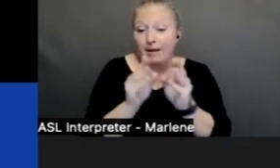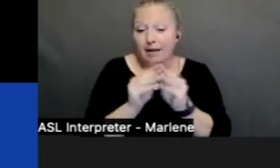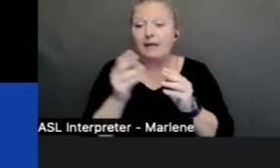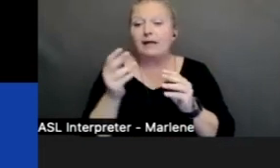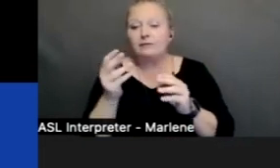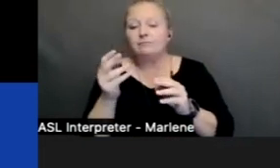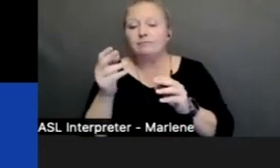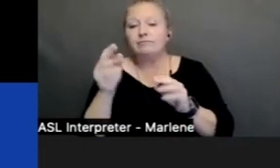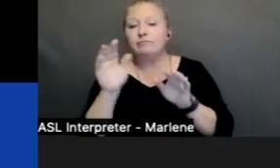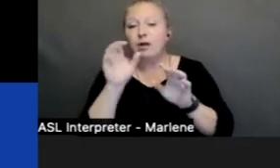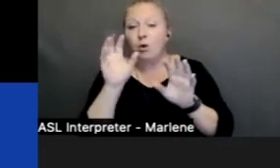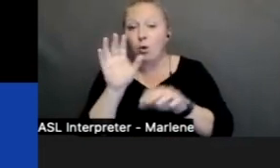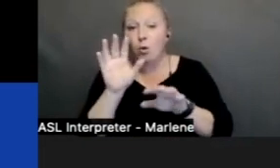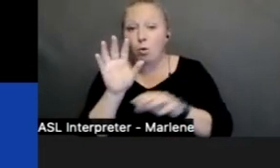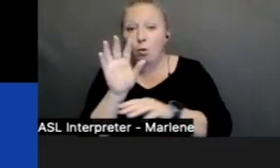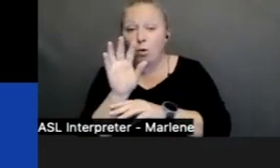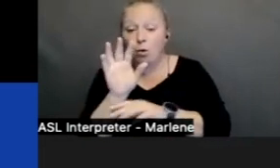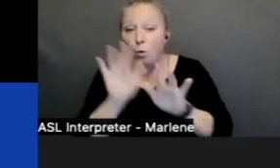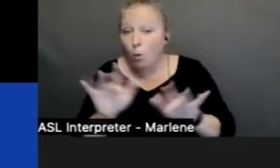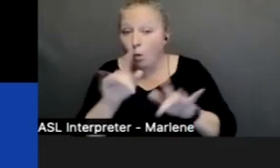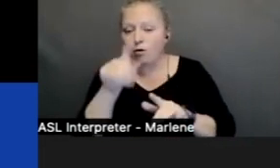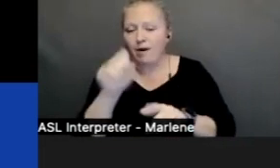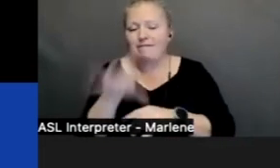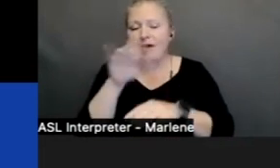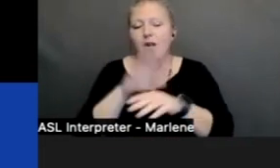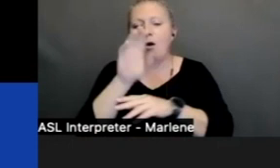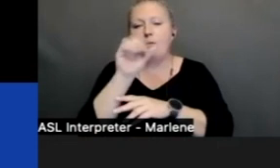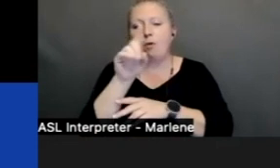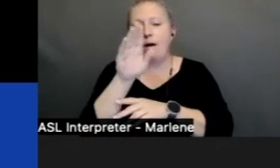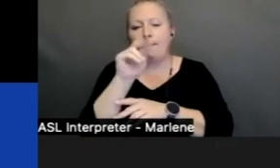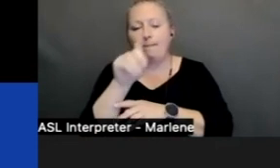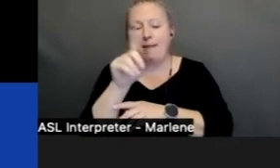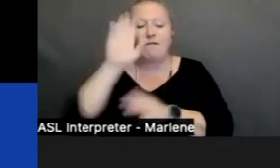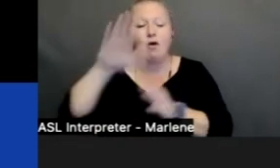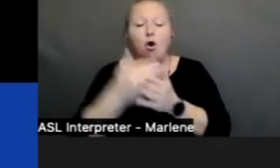a recording, you can find out on the broadband for all portal under past events. Thank you.